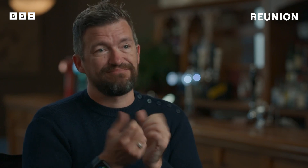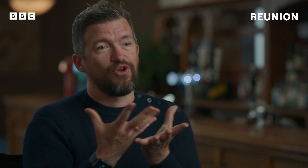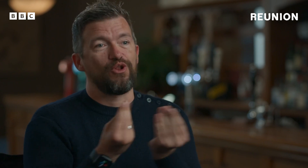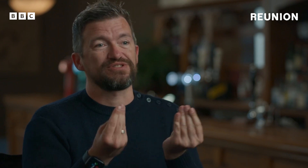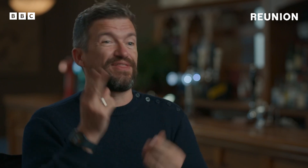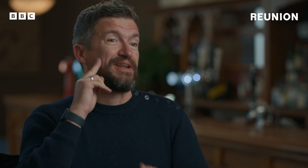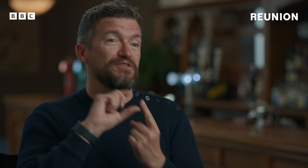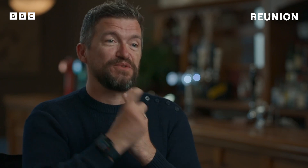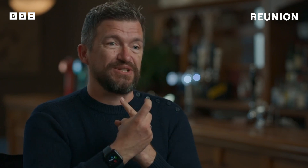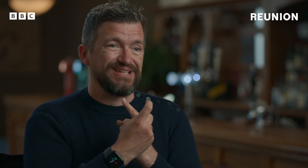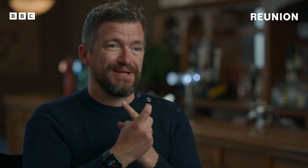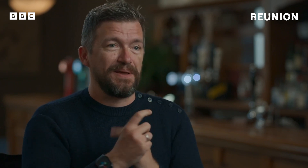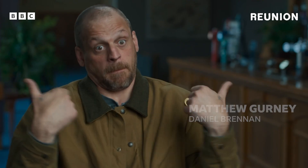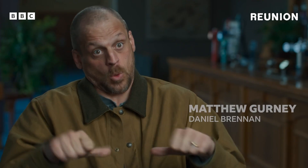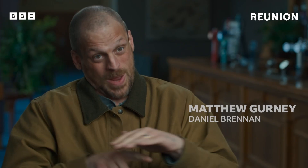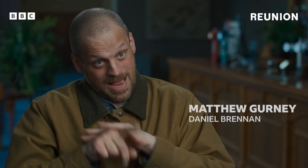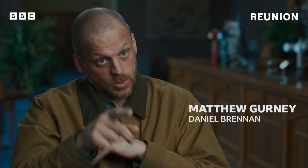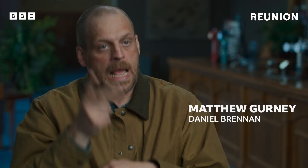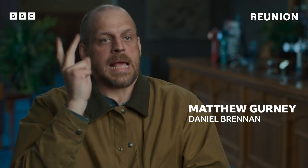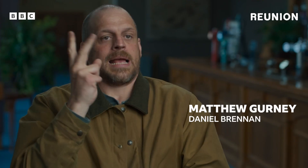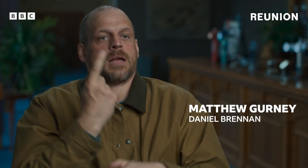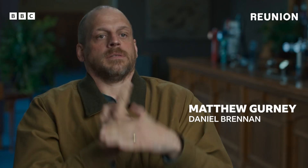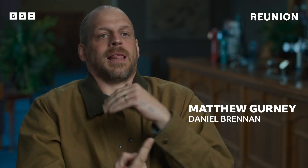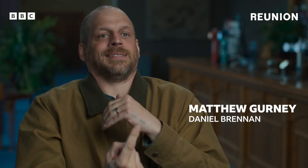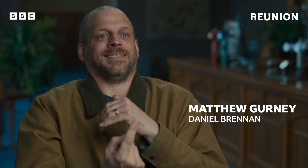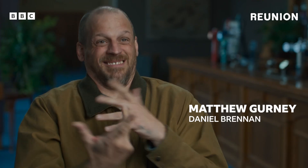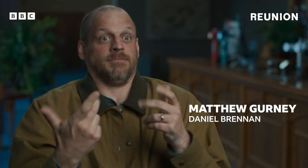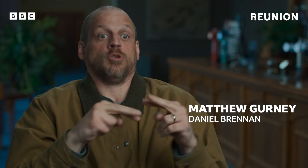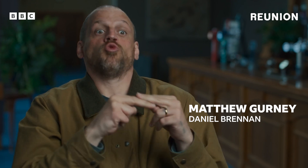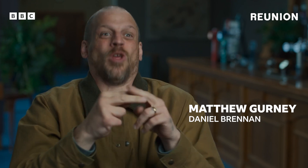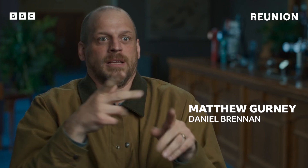He's lost the deaf community. When he gets out, he finds that he's still isolated,